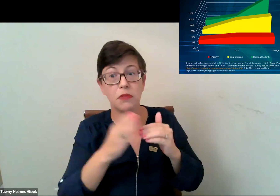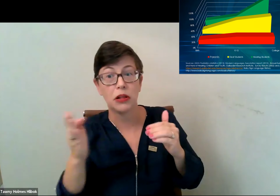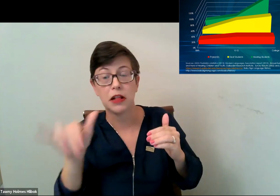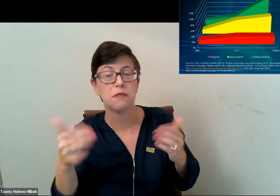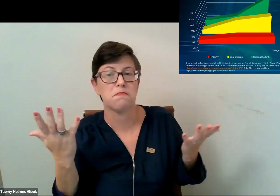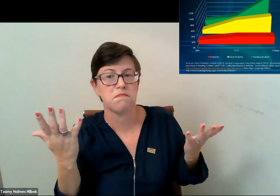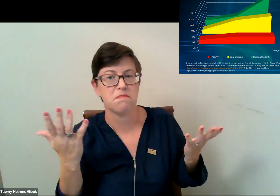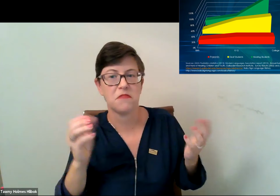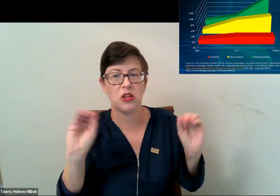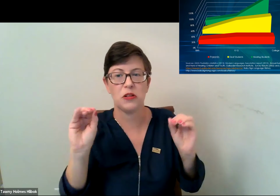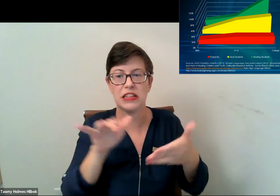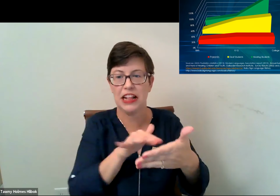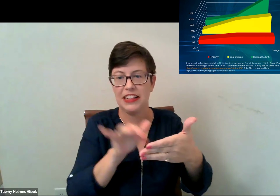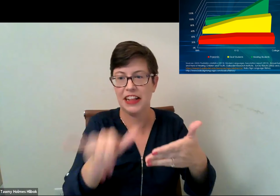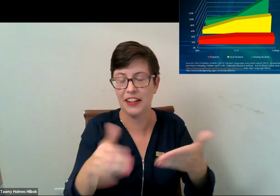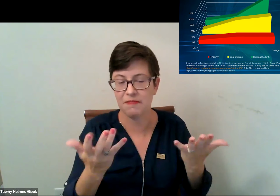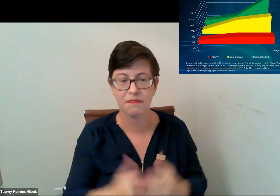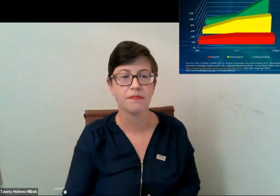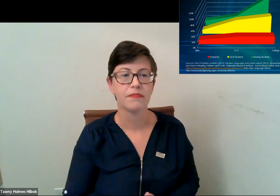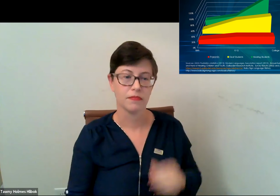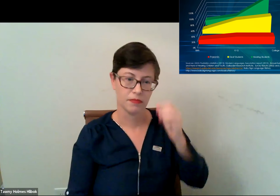but it seems that the number remains pretty much the same percentage wise.